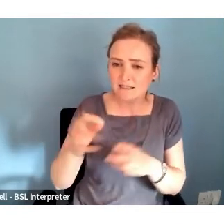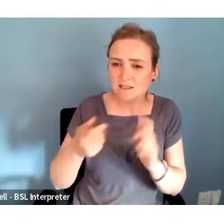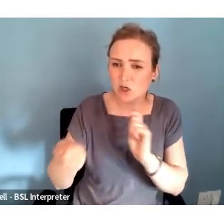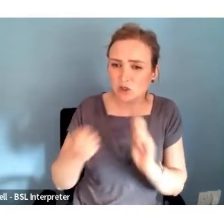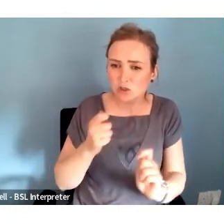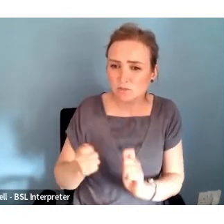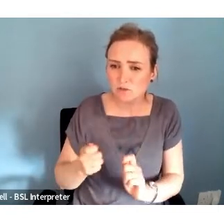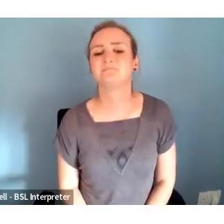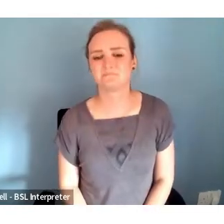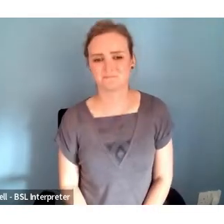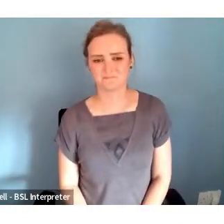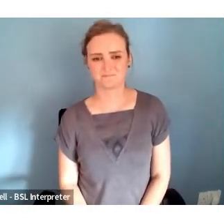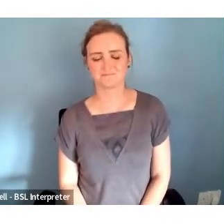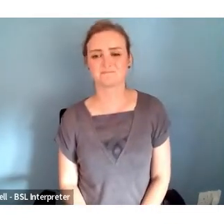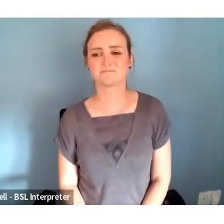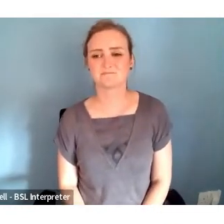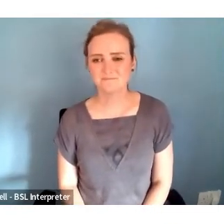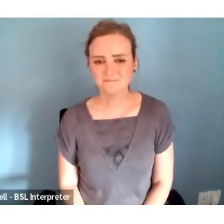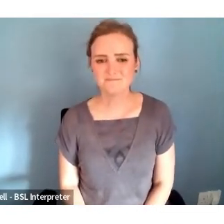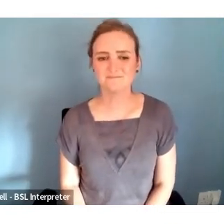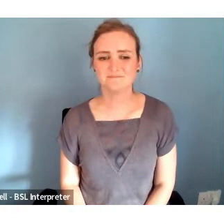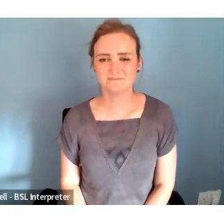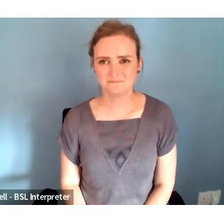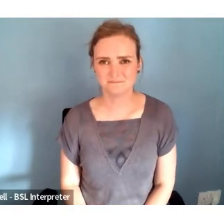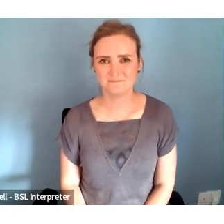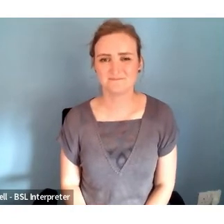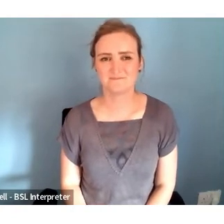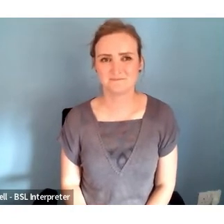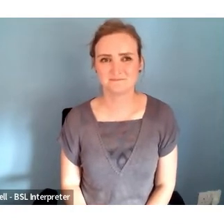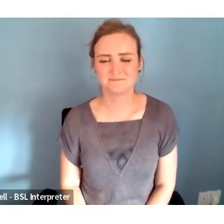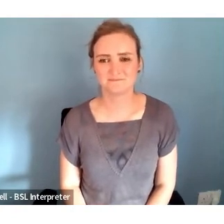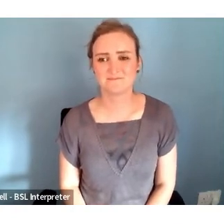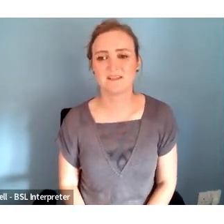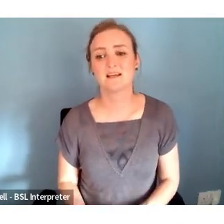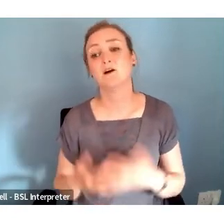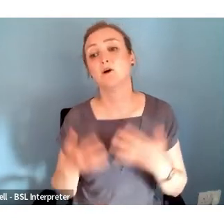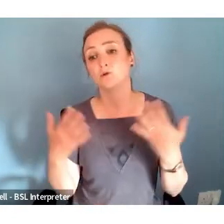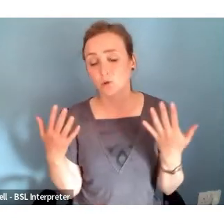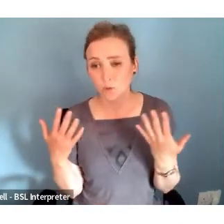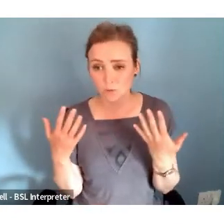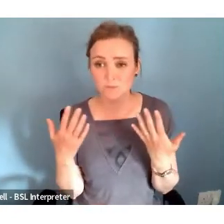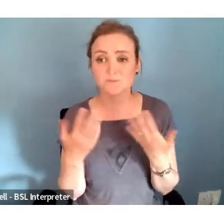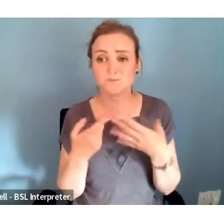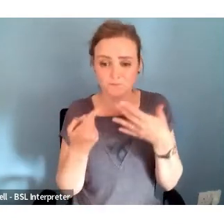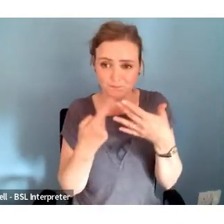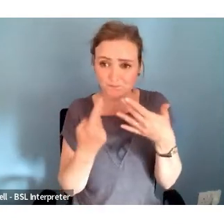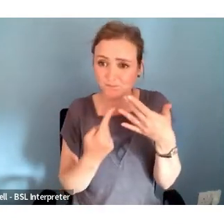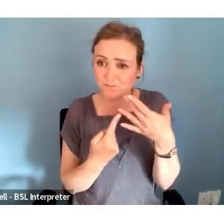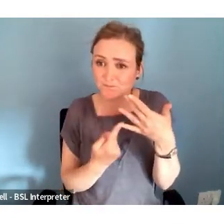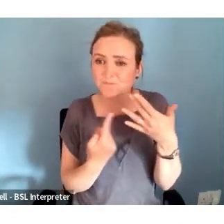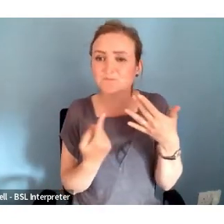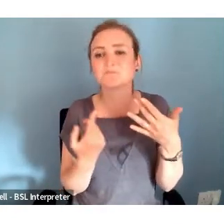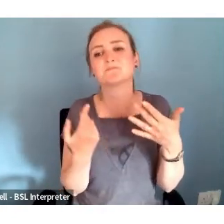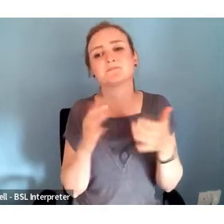apply for you? . ALEX: A number of things that we have done around the advert and support